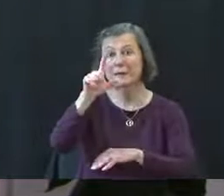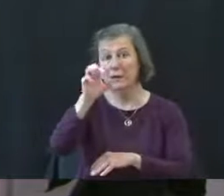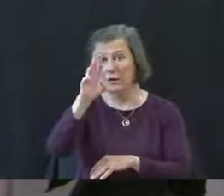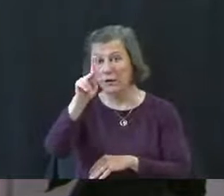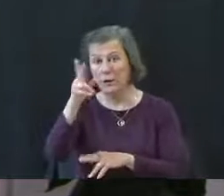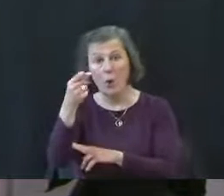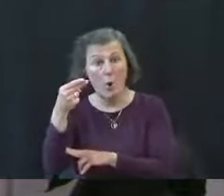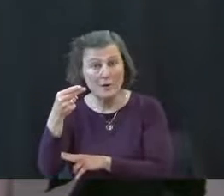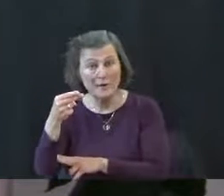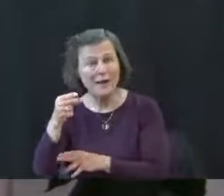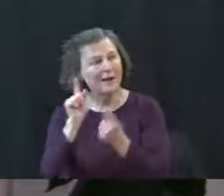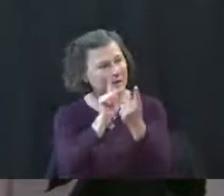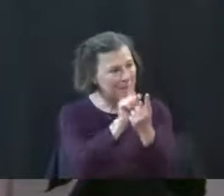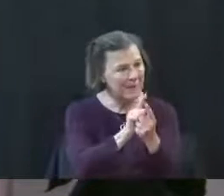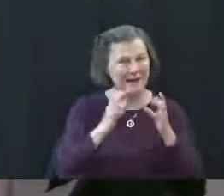I greeted clients at this great company I